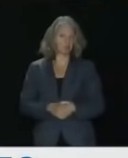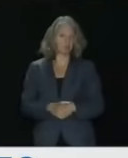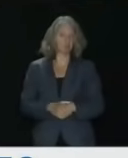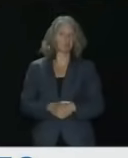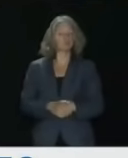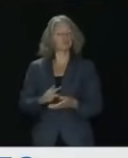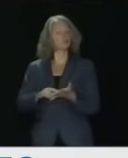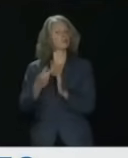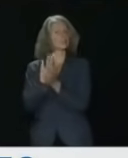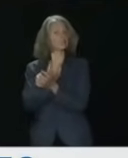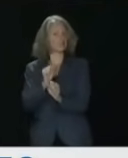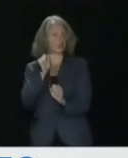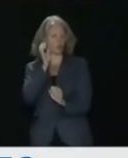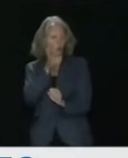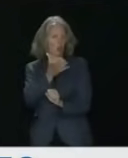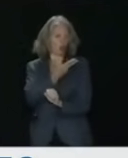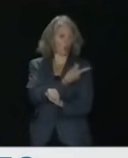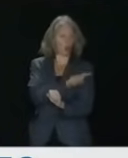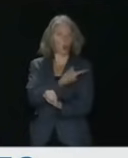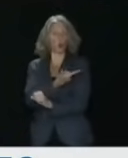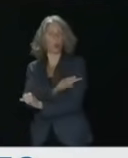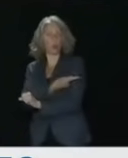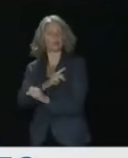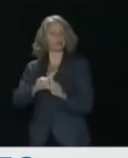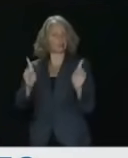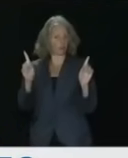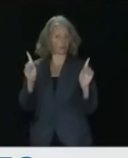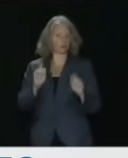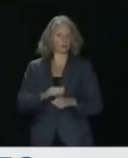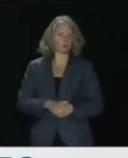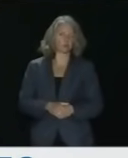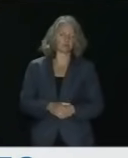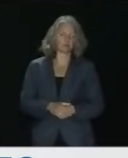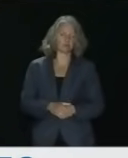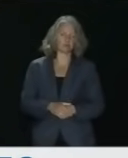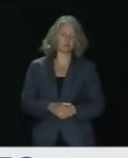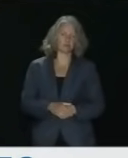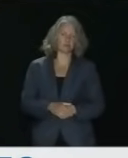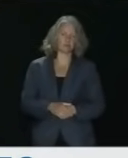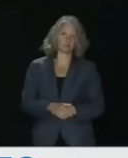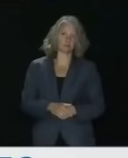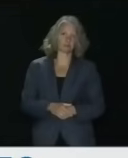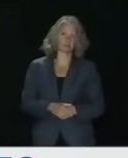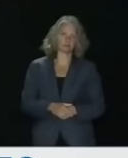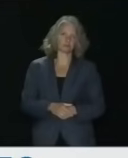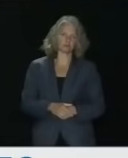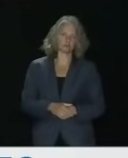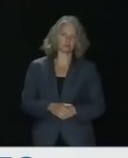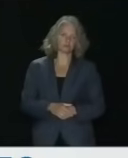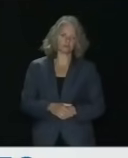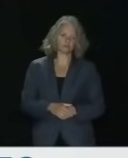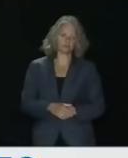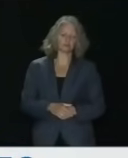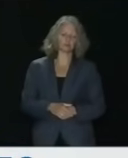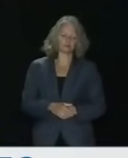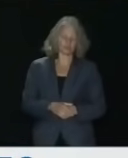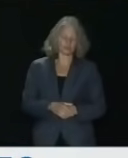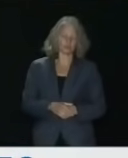RECEIVE ONE VACCINE PRODUCT FOR YOUR FIRST DOSE, AND SAFELY RECEIVE A DIFFERENT VACCINE FOR